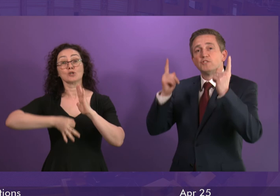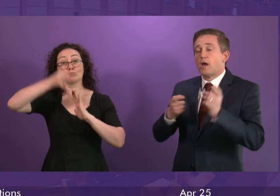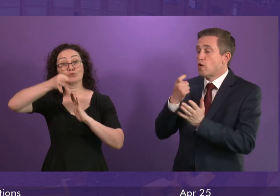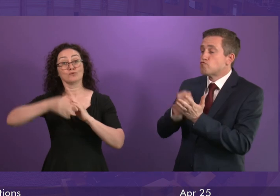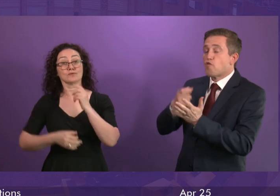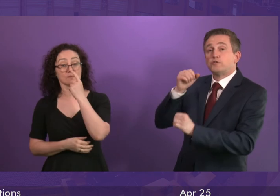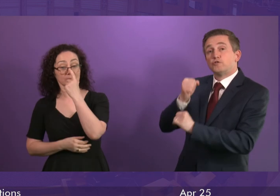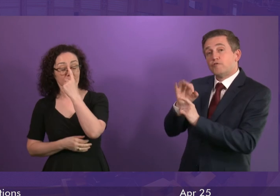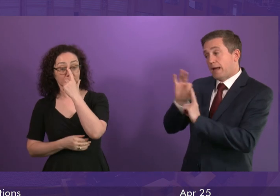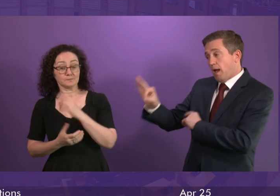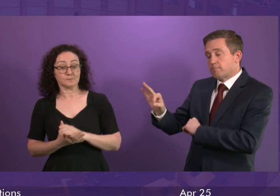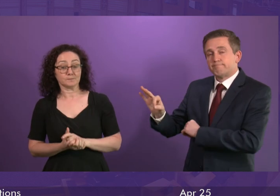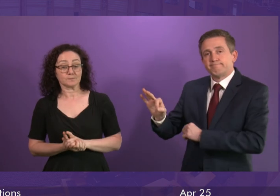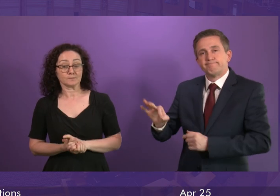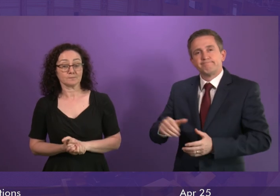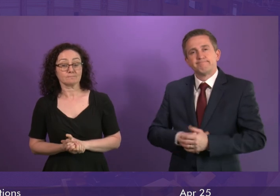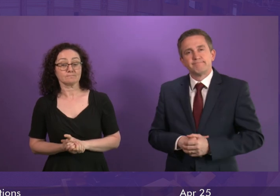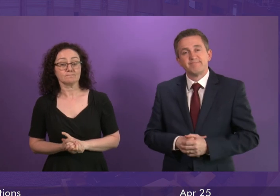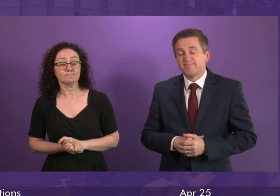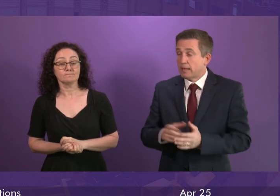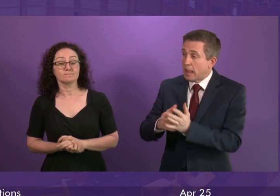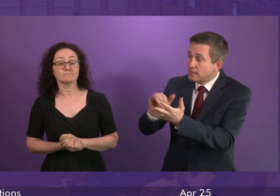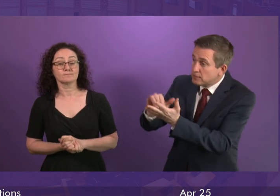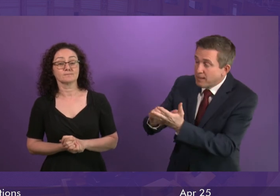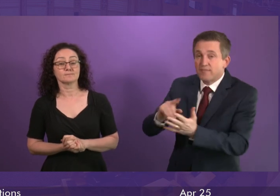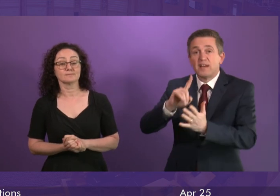Ross Greer (West Scotland) (Green): Unlike Liz Smith and Jenny Gilruth, I was